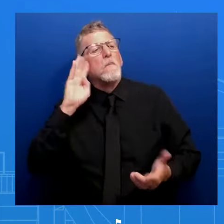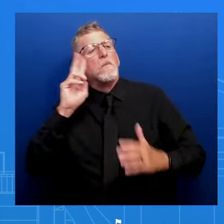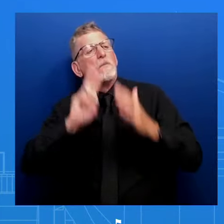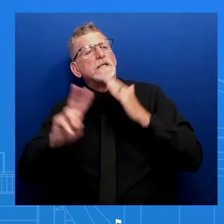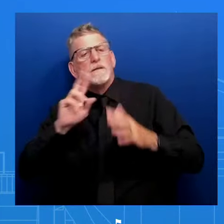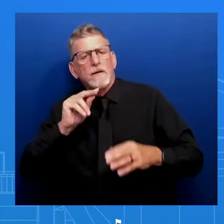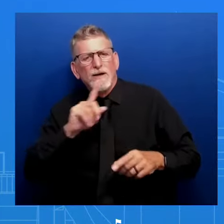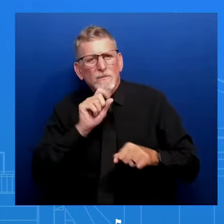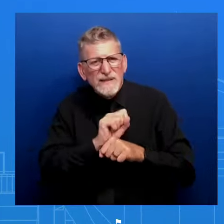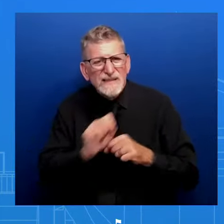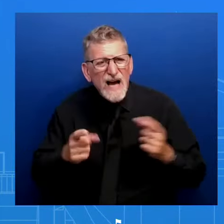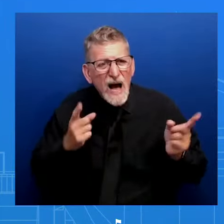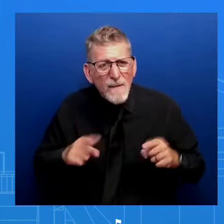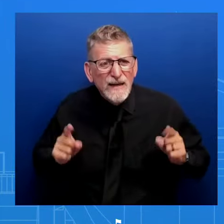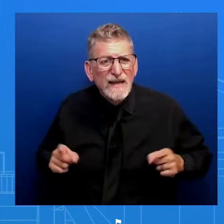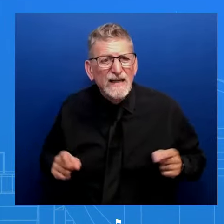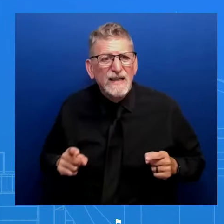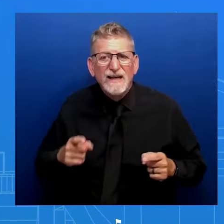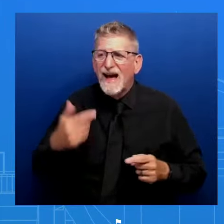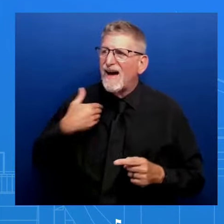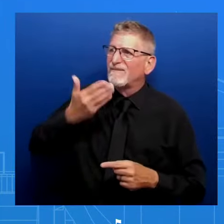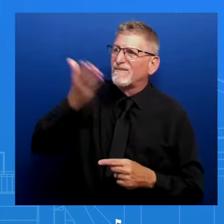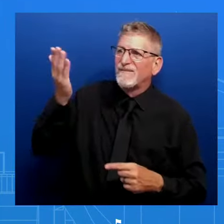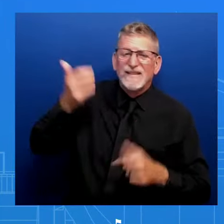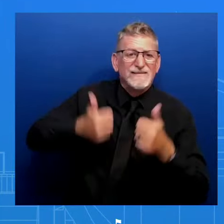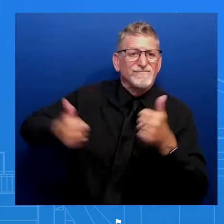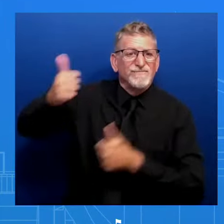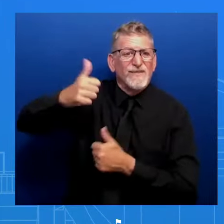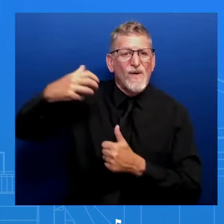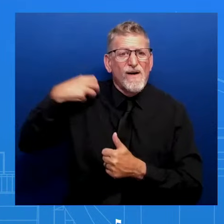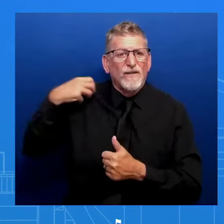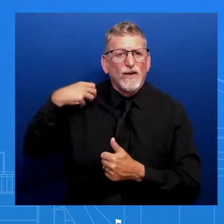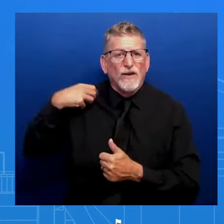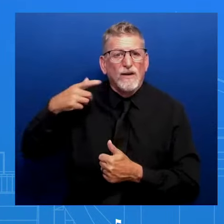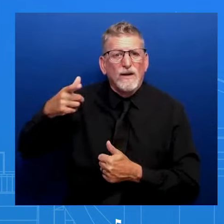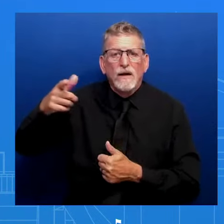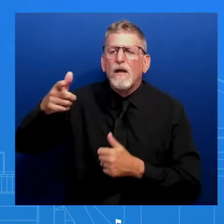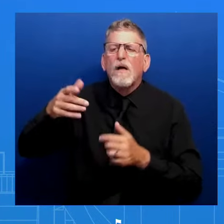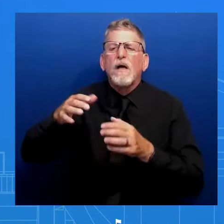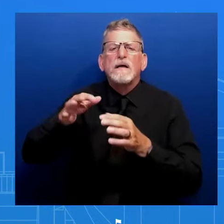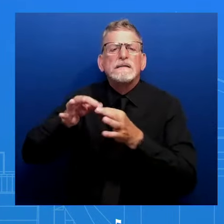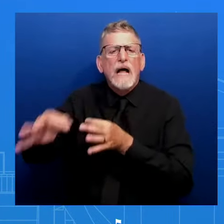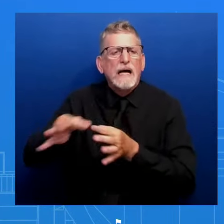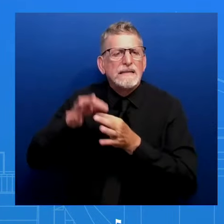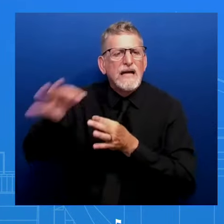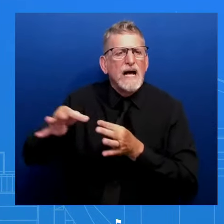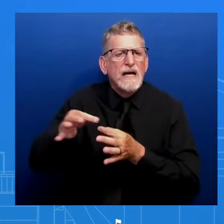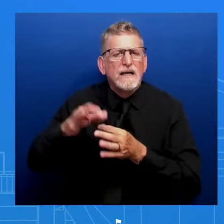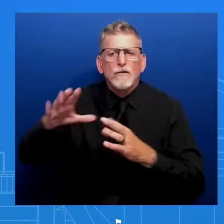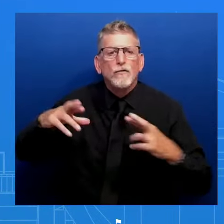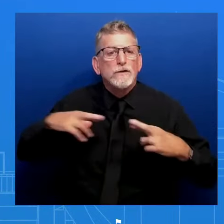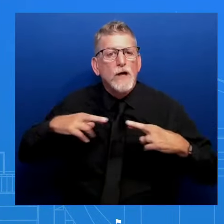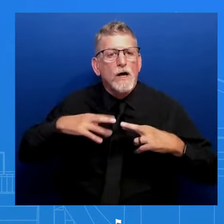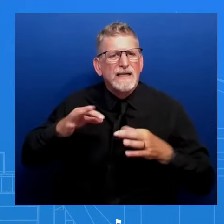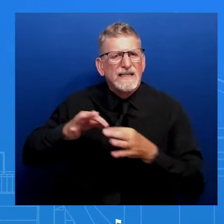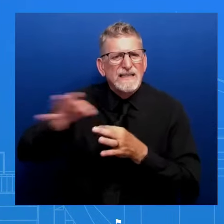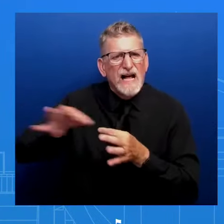to delay their retirements, their well-earned retirements -- speaking as a retiree -- and they -- and they're not -- and they're not able to do that.